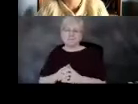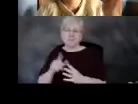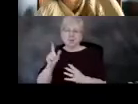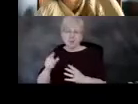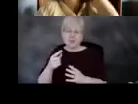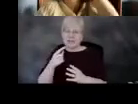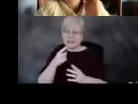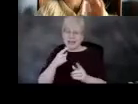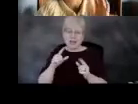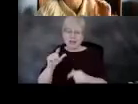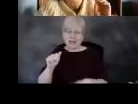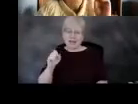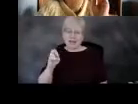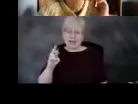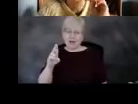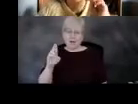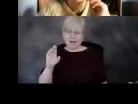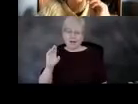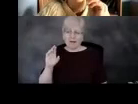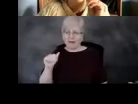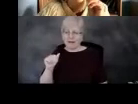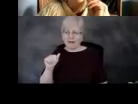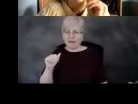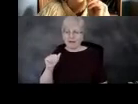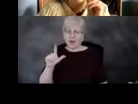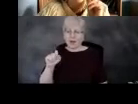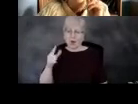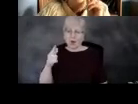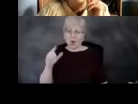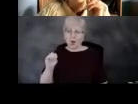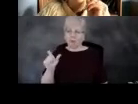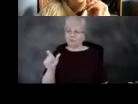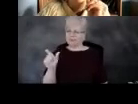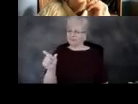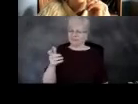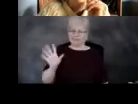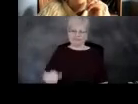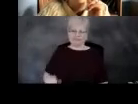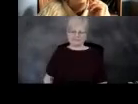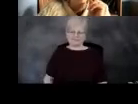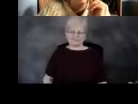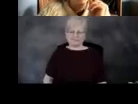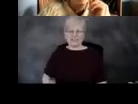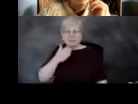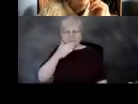17:30:00 and that is going to be a better use of somebody's time.